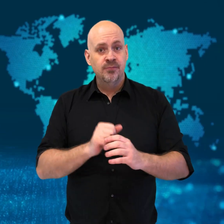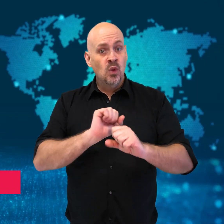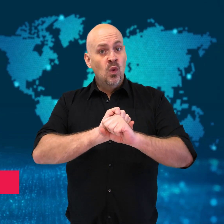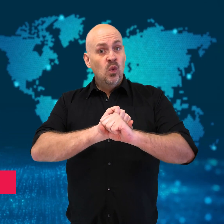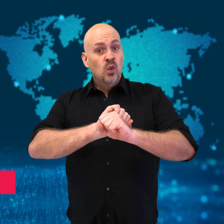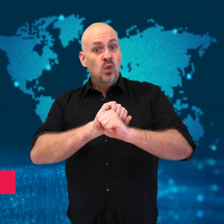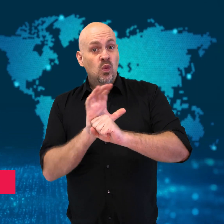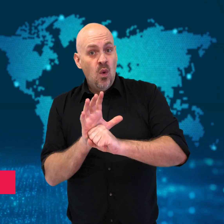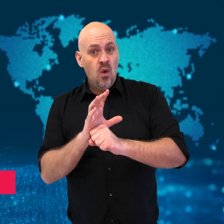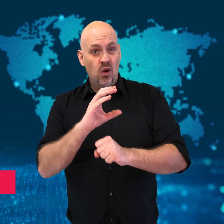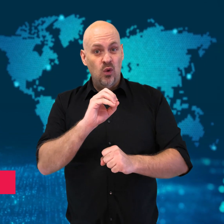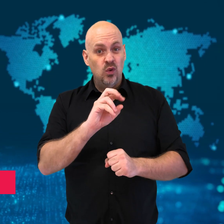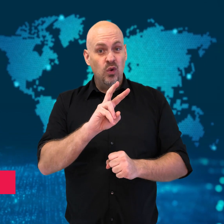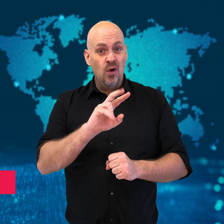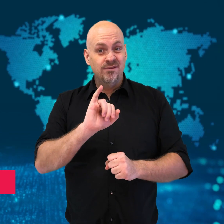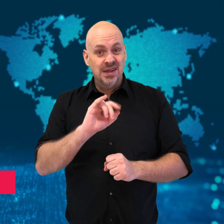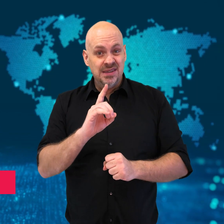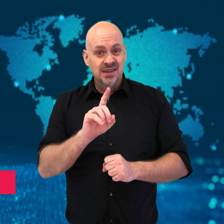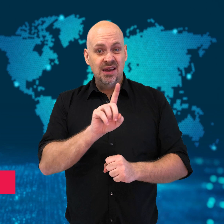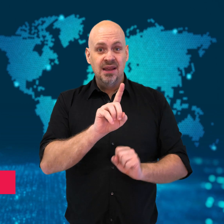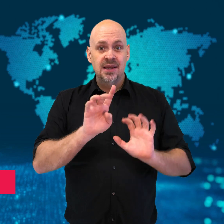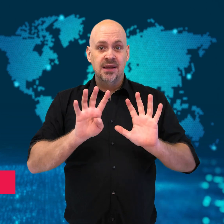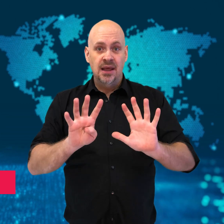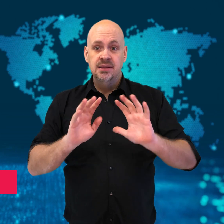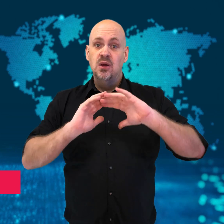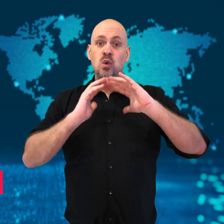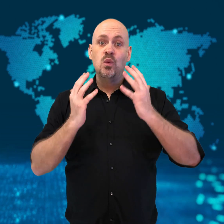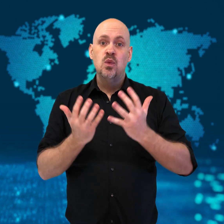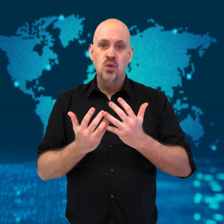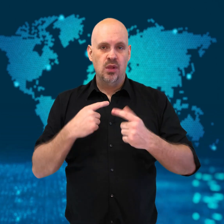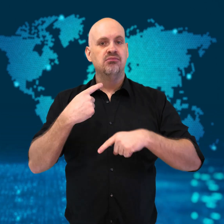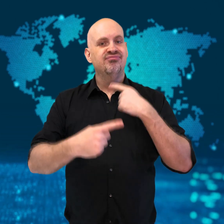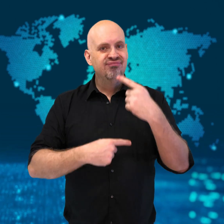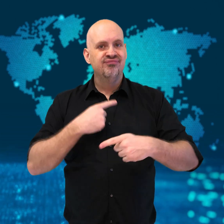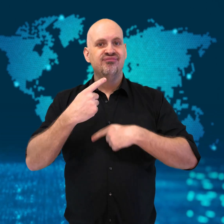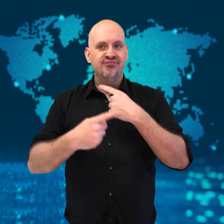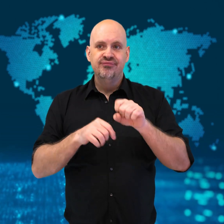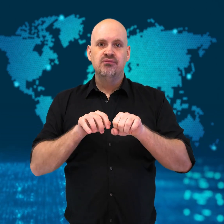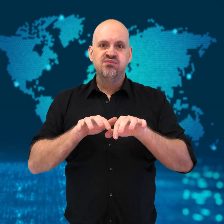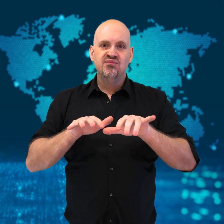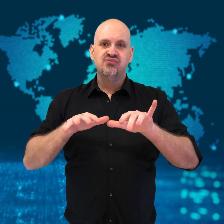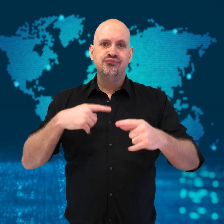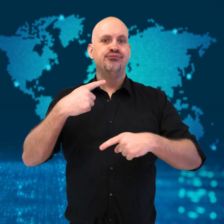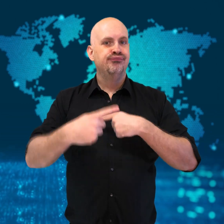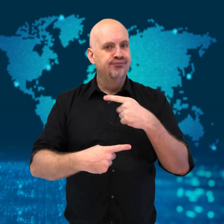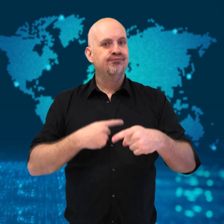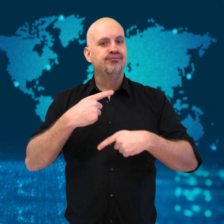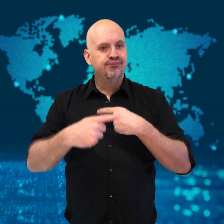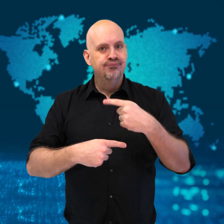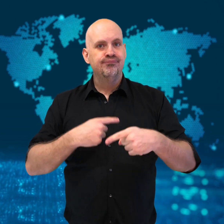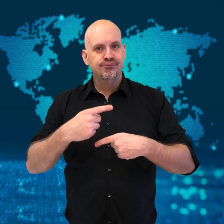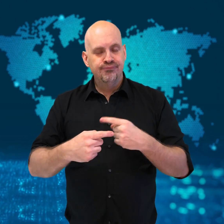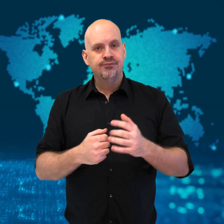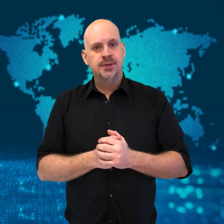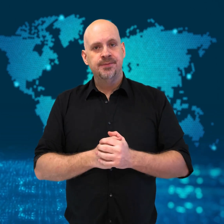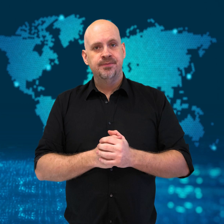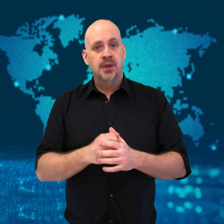[Gavin]: COVID-19 continues to plague countries worldwide.